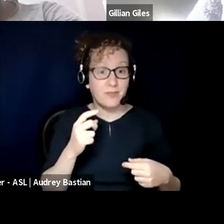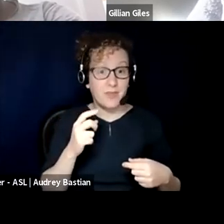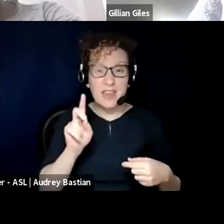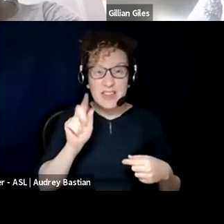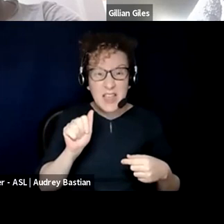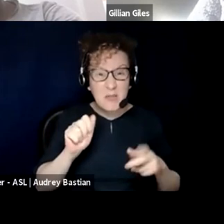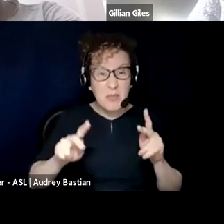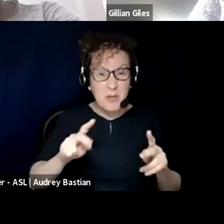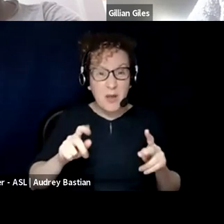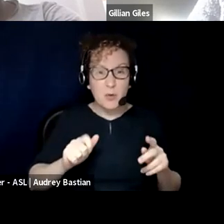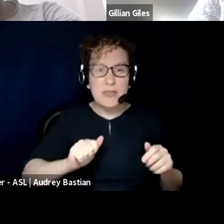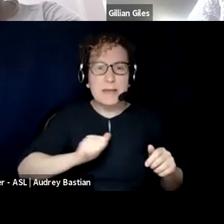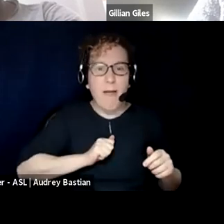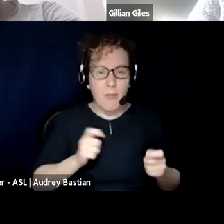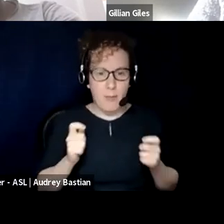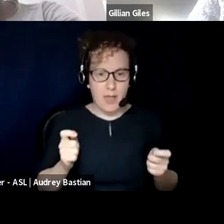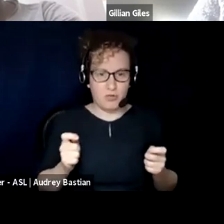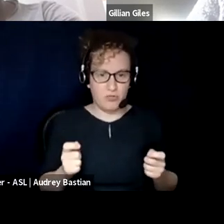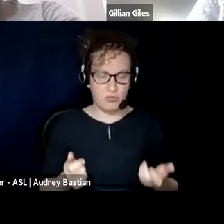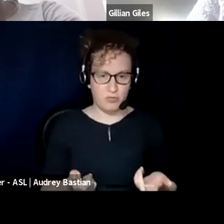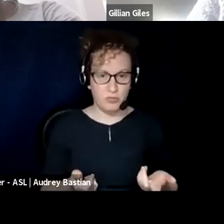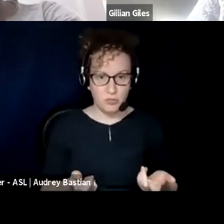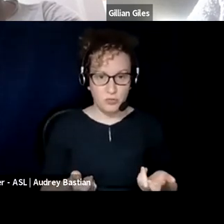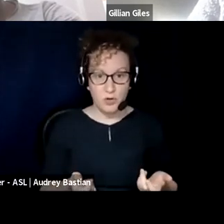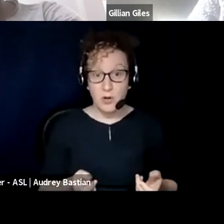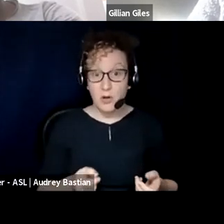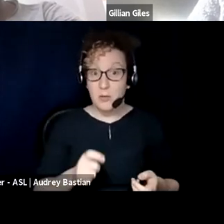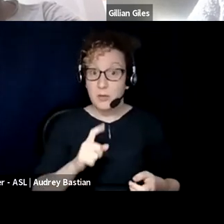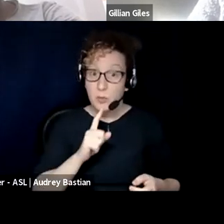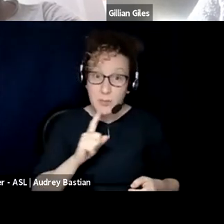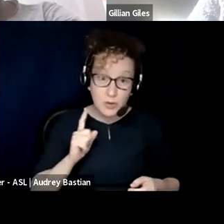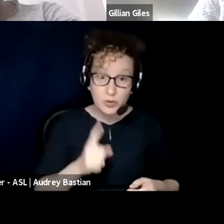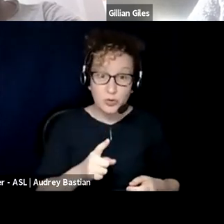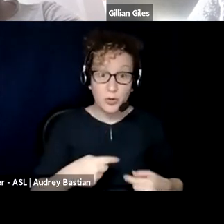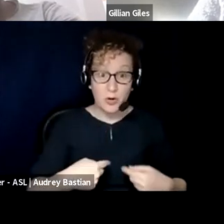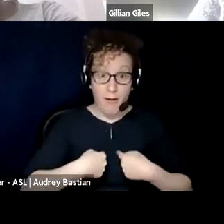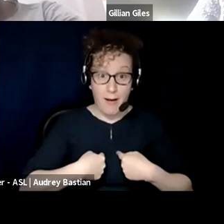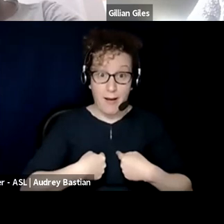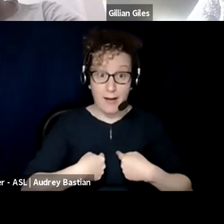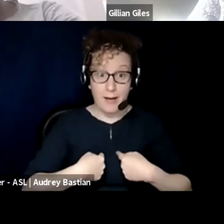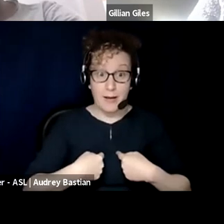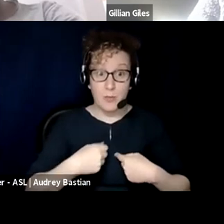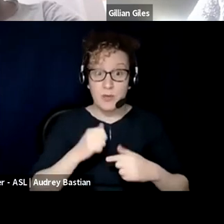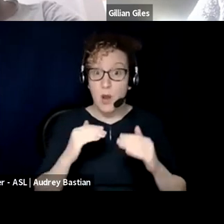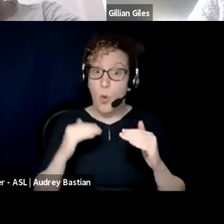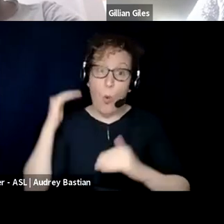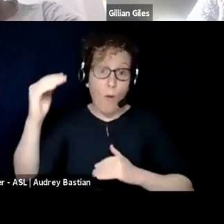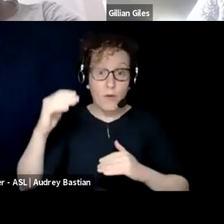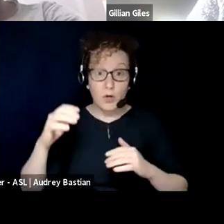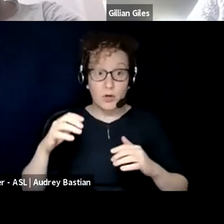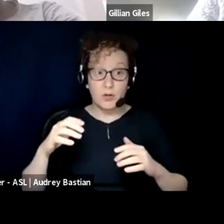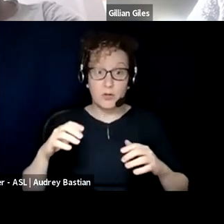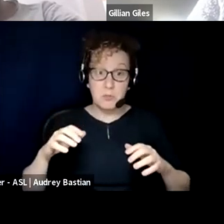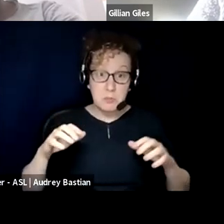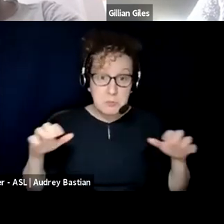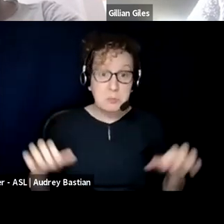Like I really had to make sure that I was not over exerting myself and also to make